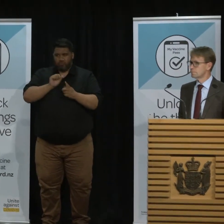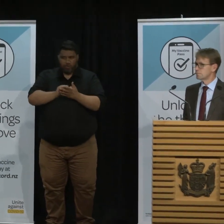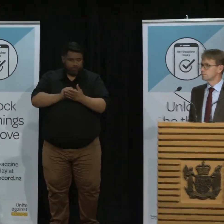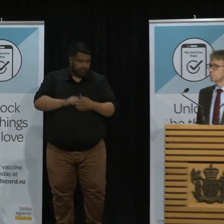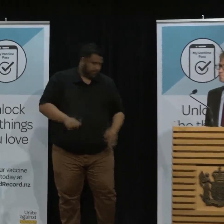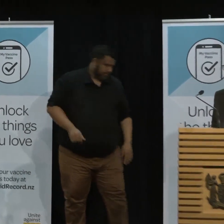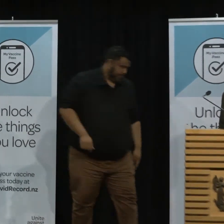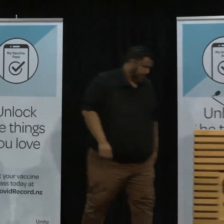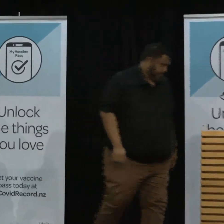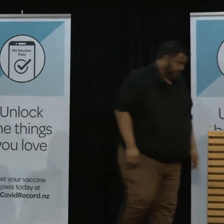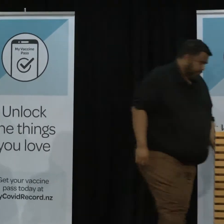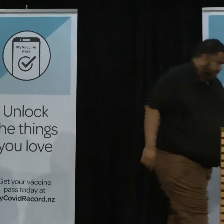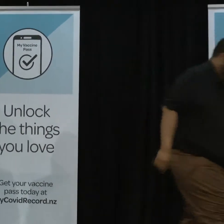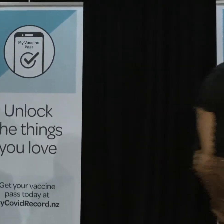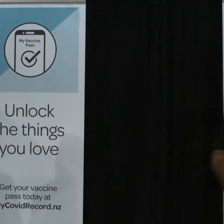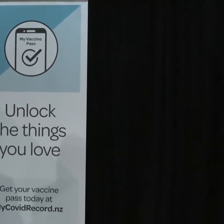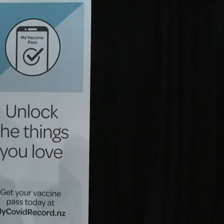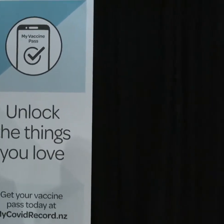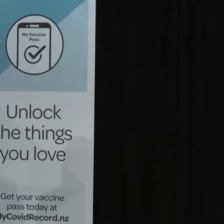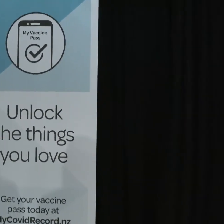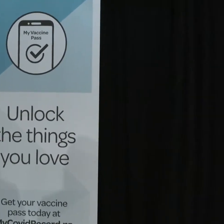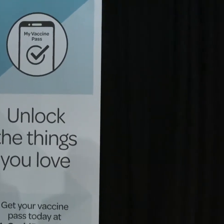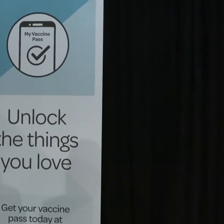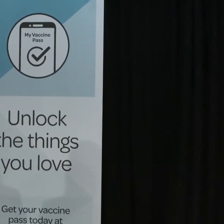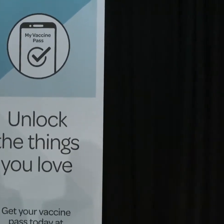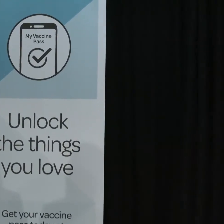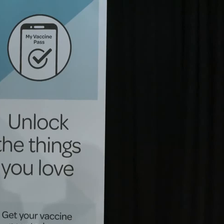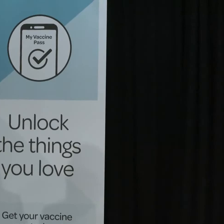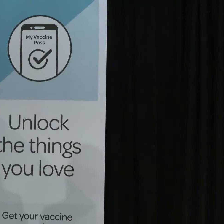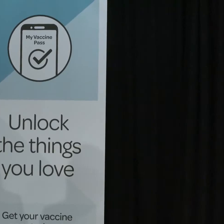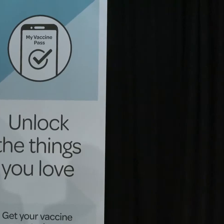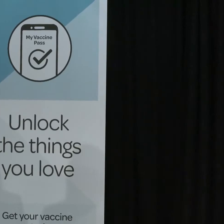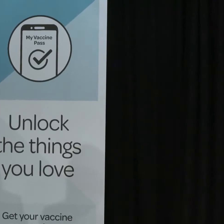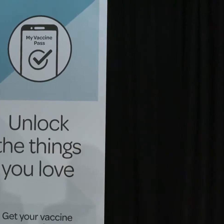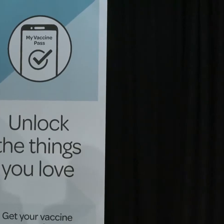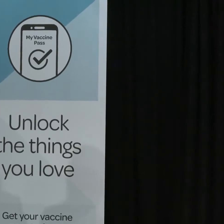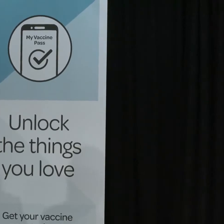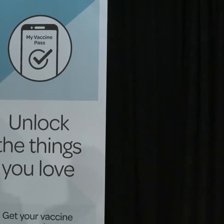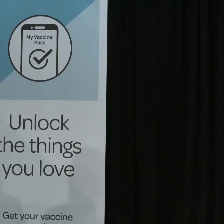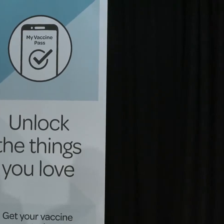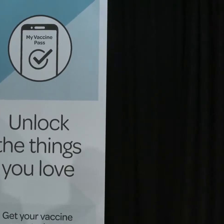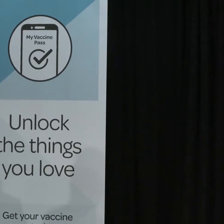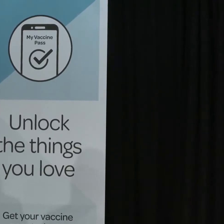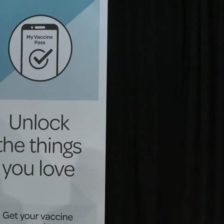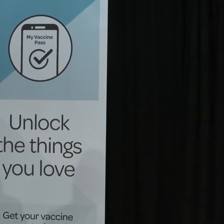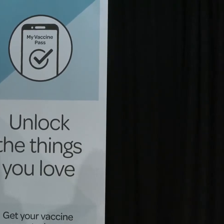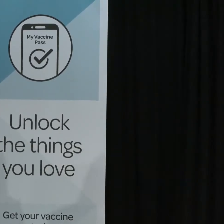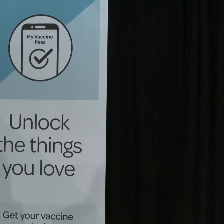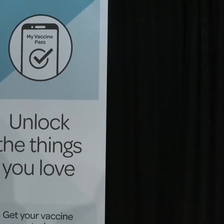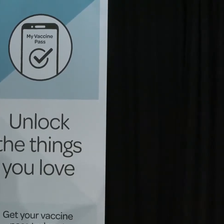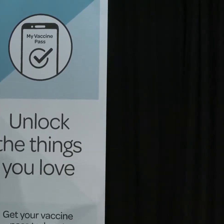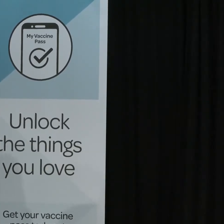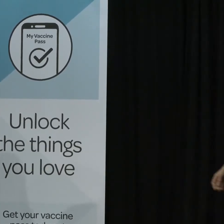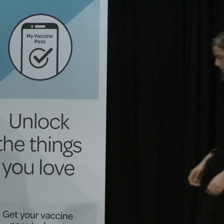queue they have to urine a negative test. That is critical